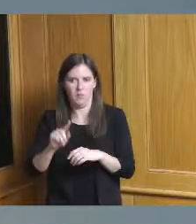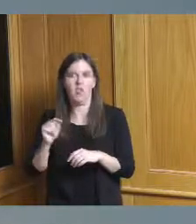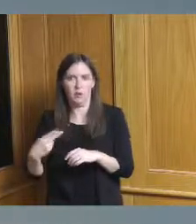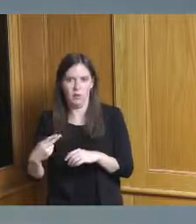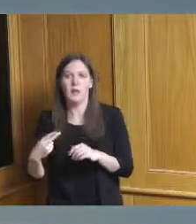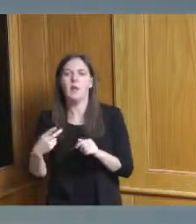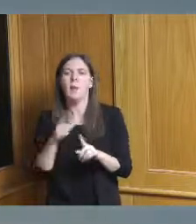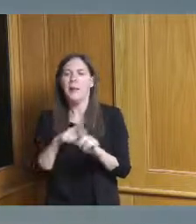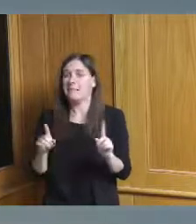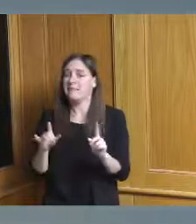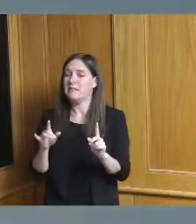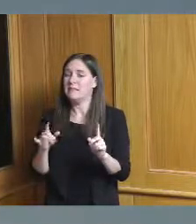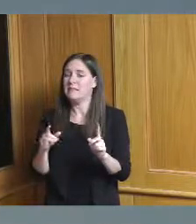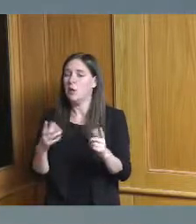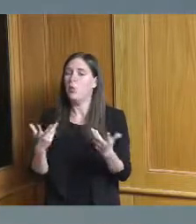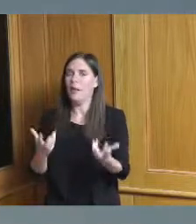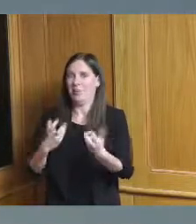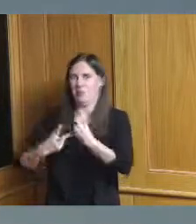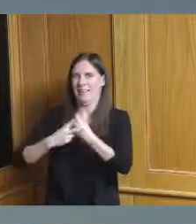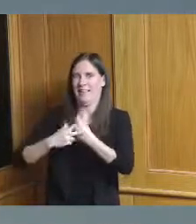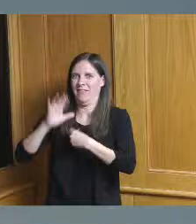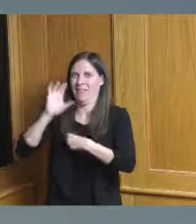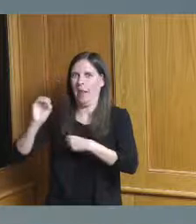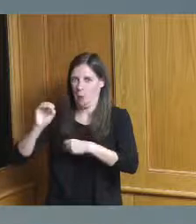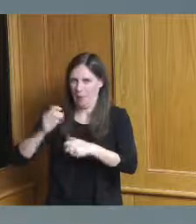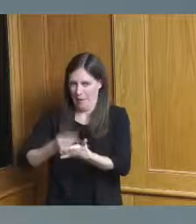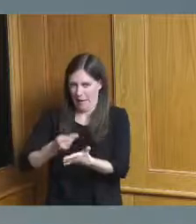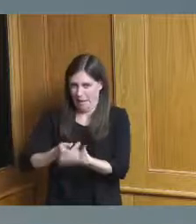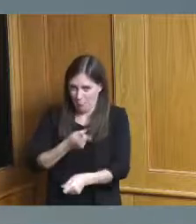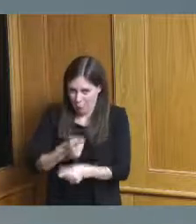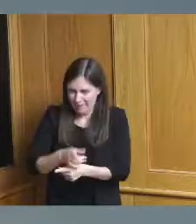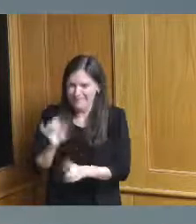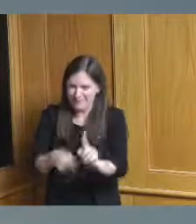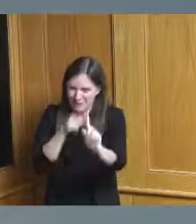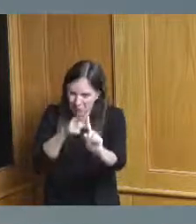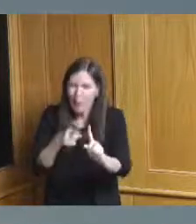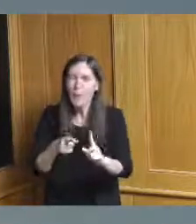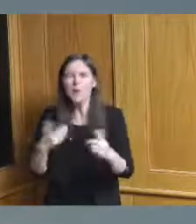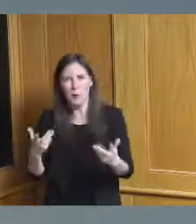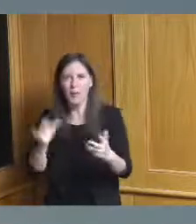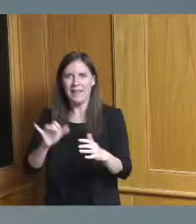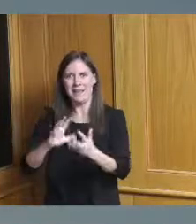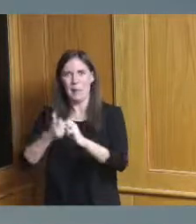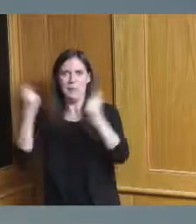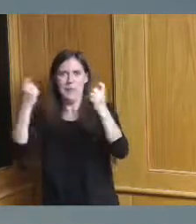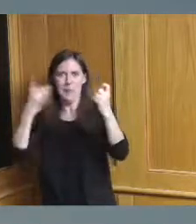saving the county a lot of money right okay so we did have and I'm glad Mr Bruggen has joined us